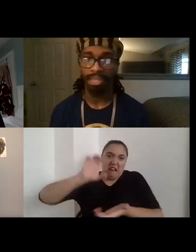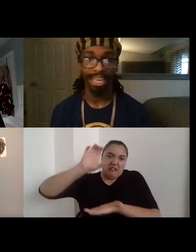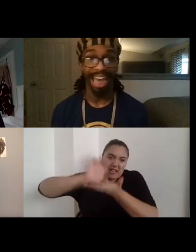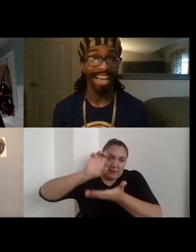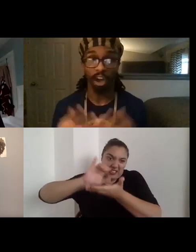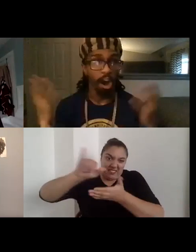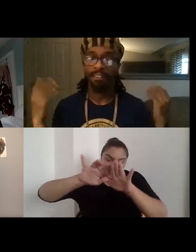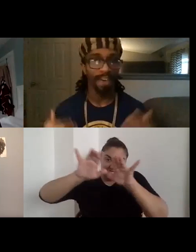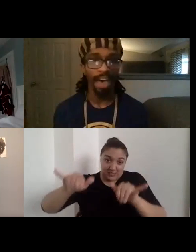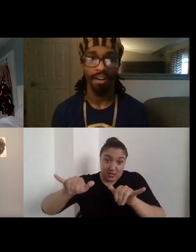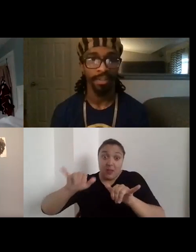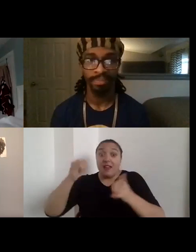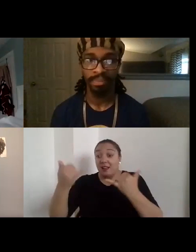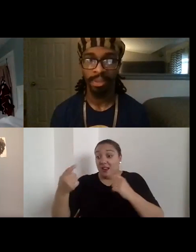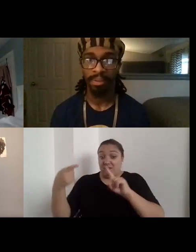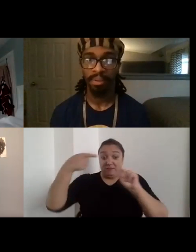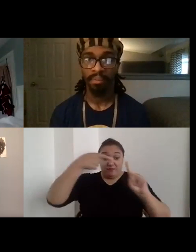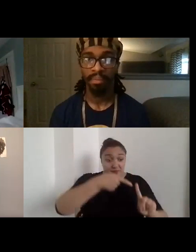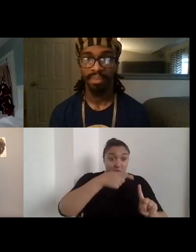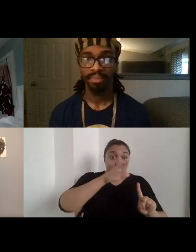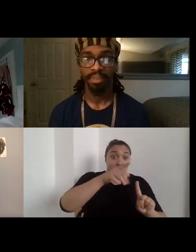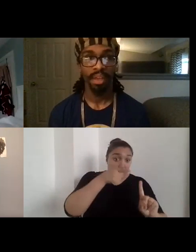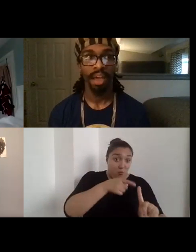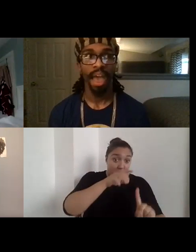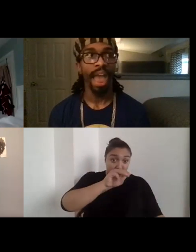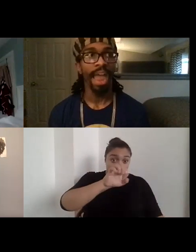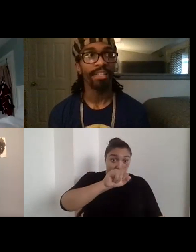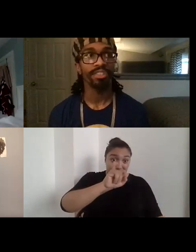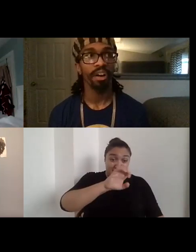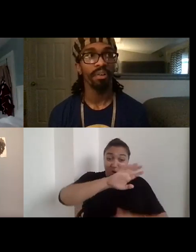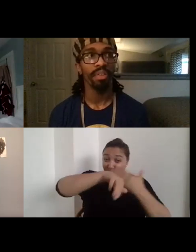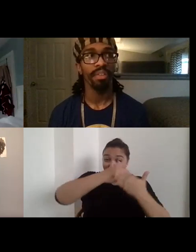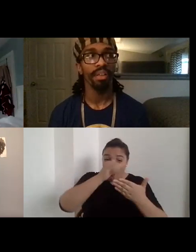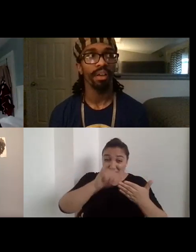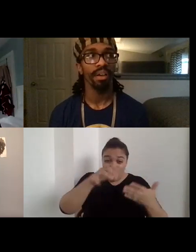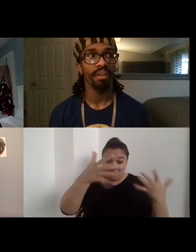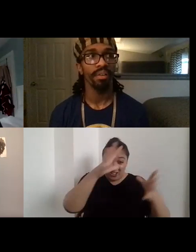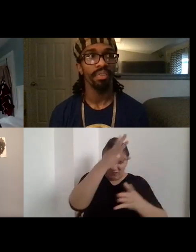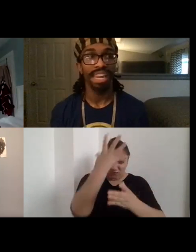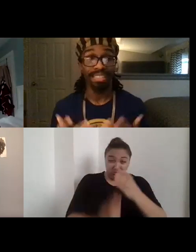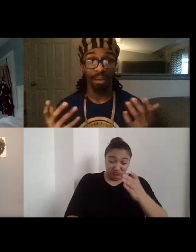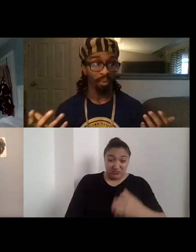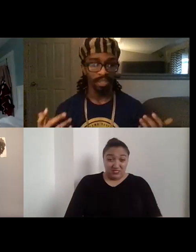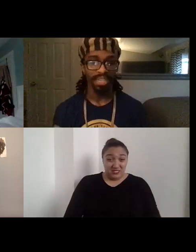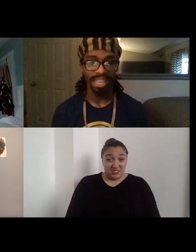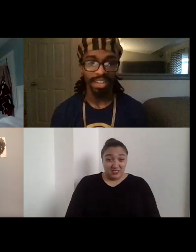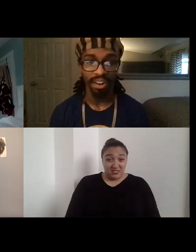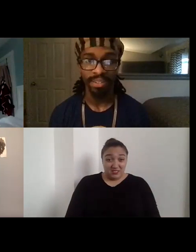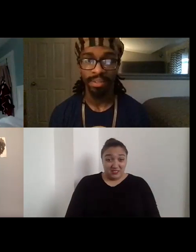Melanie, it has all fell. And so then it's like well what do I stand on?